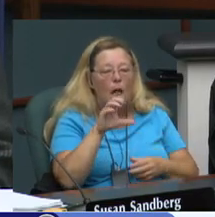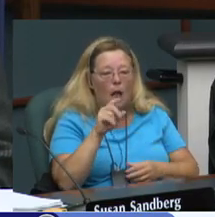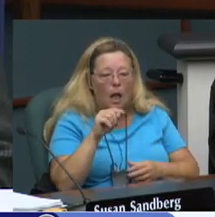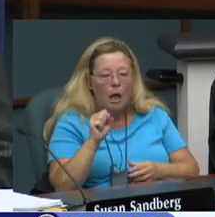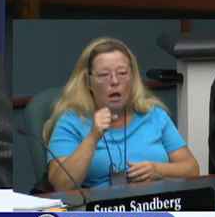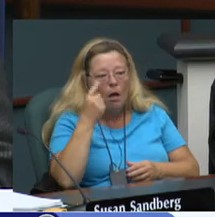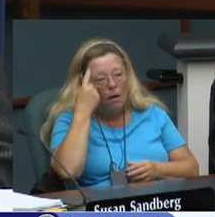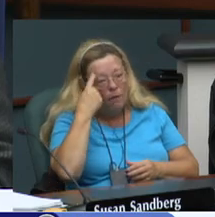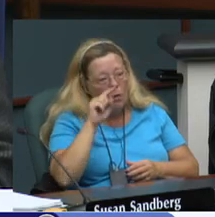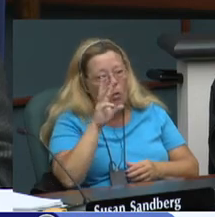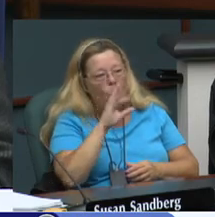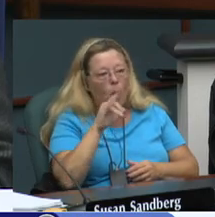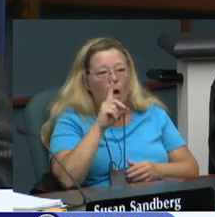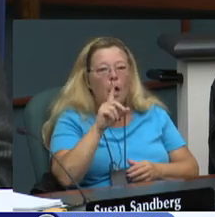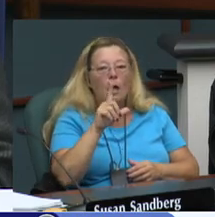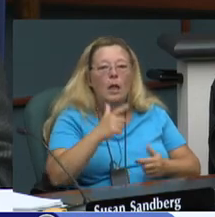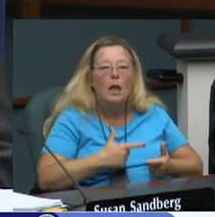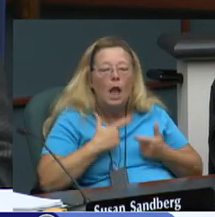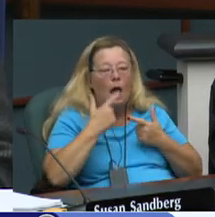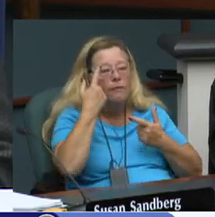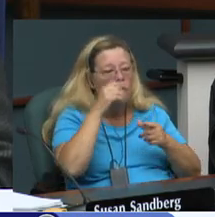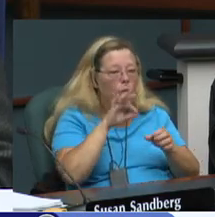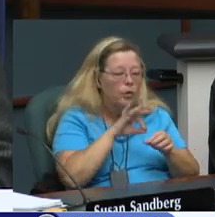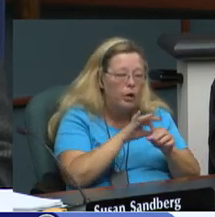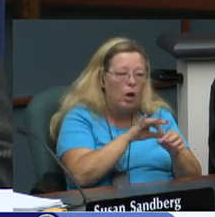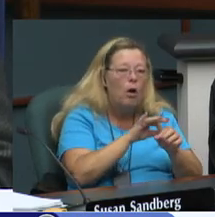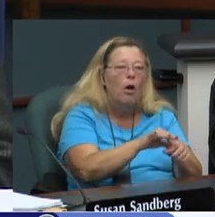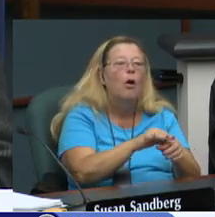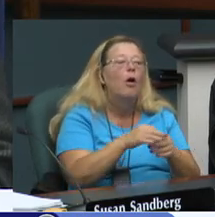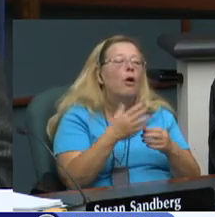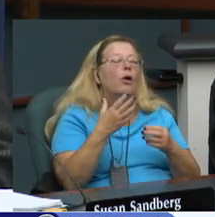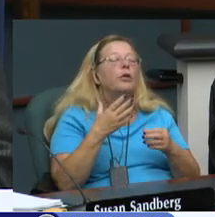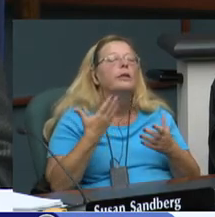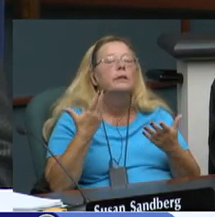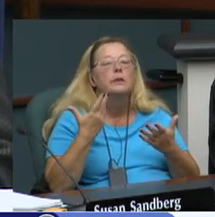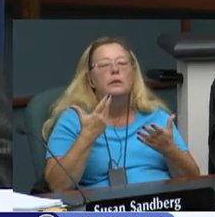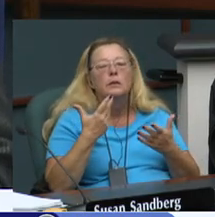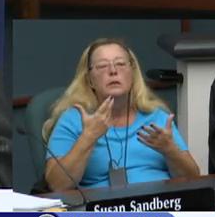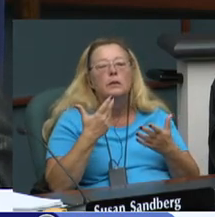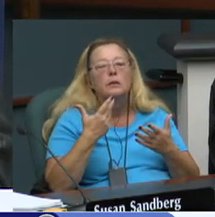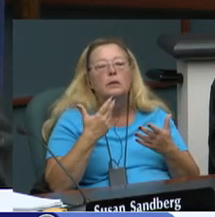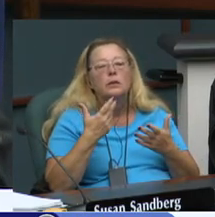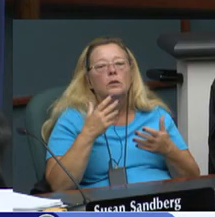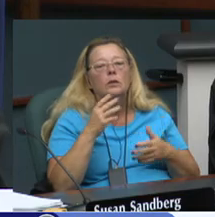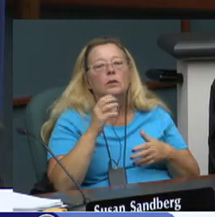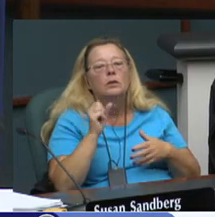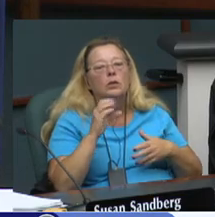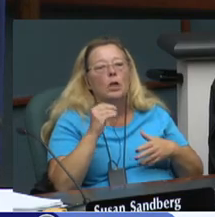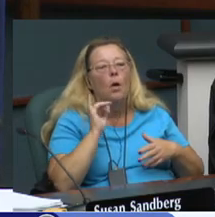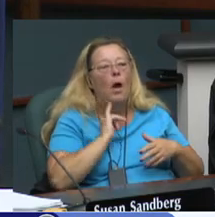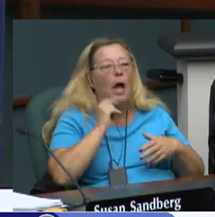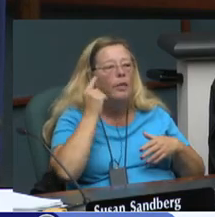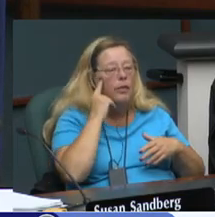wildlife for gardens and and and so forth so I think that that kind of